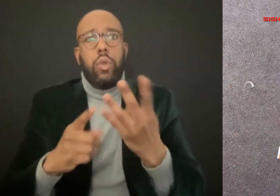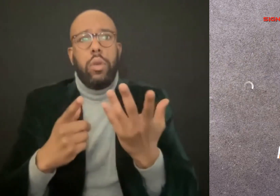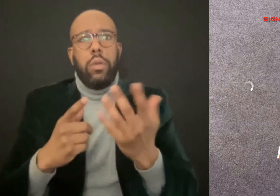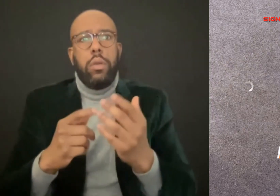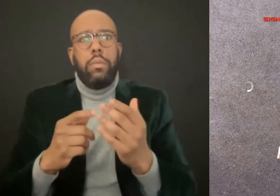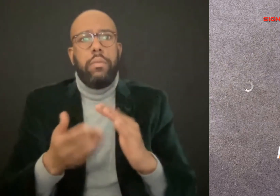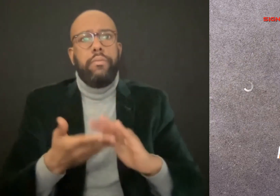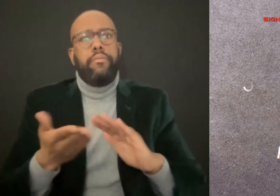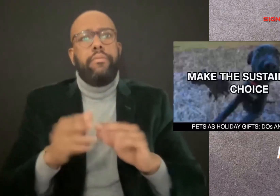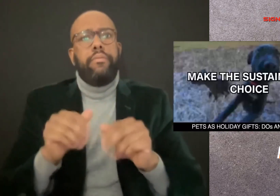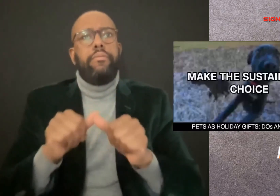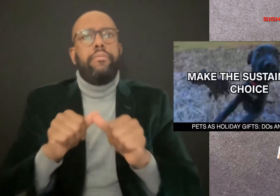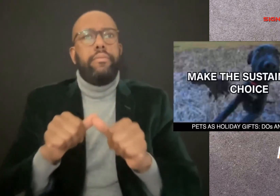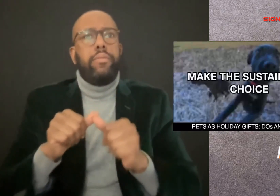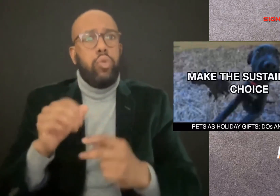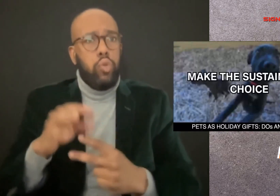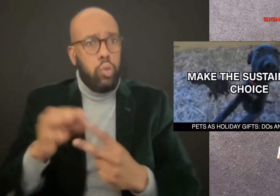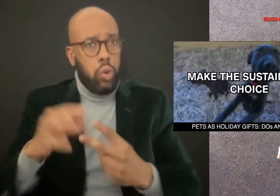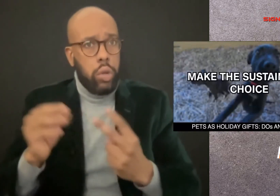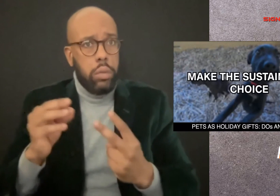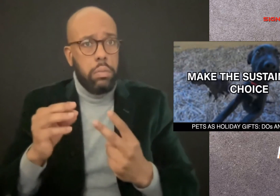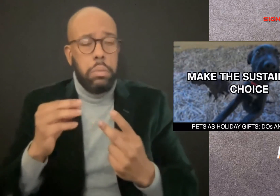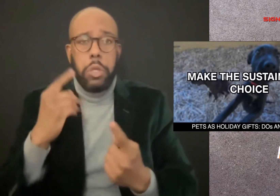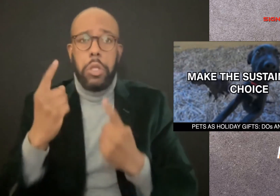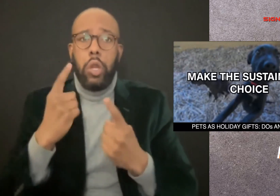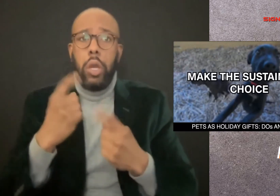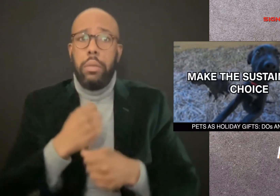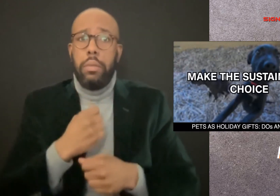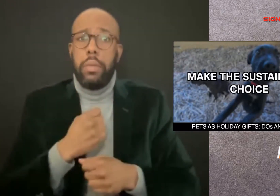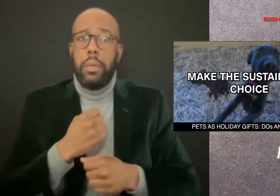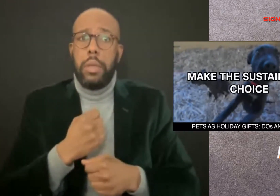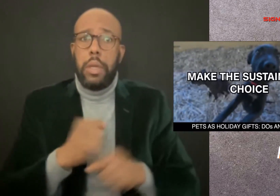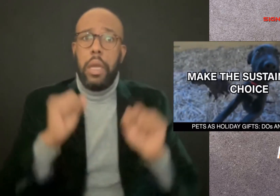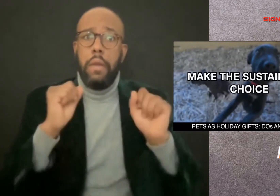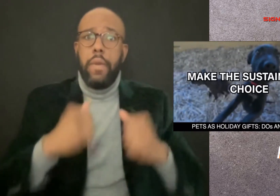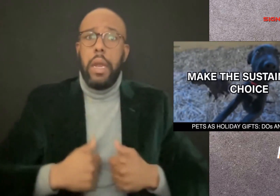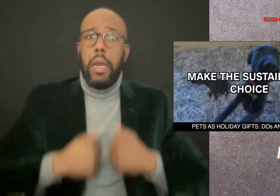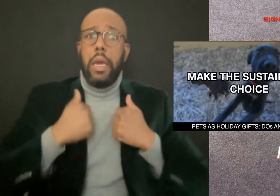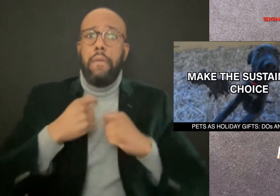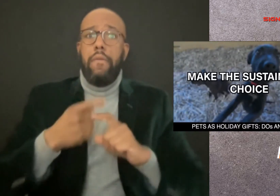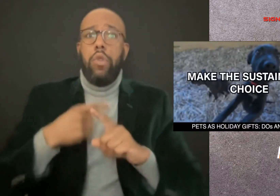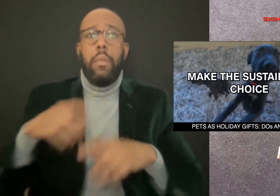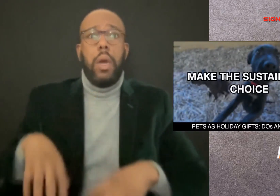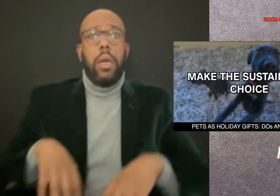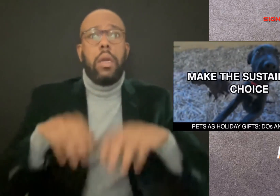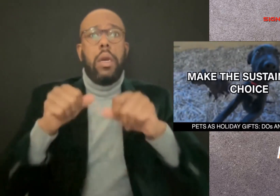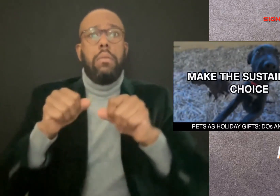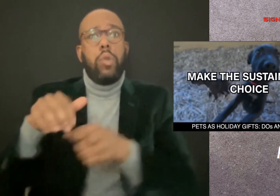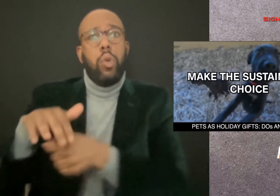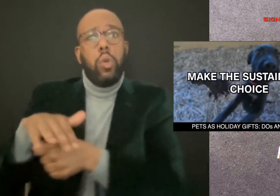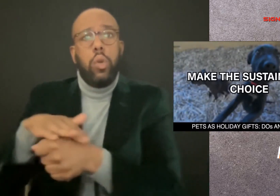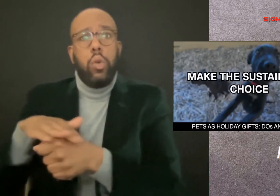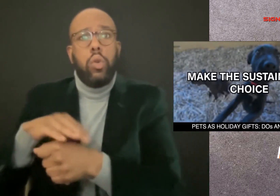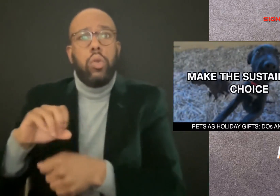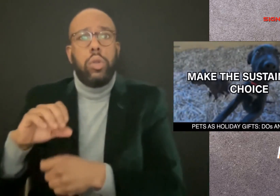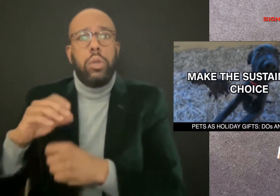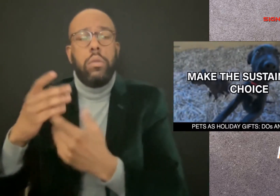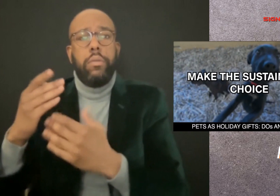make a sustainable choice consider saving a life by adopting from a local shelter or